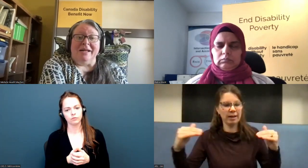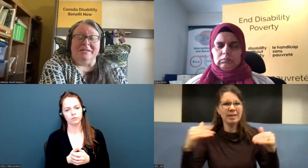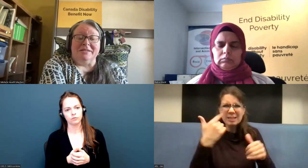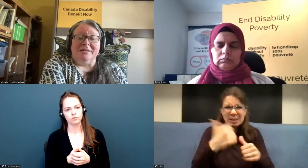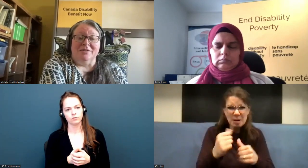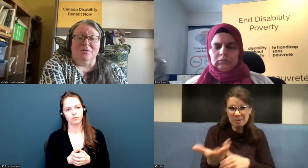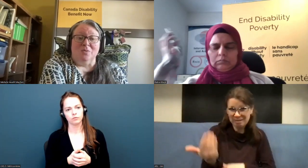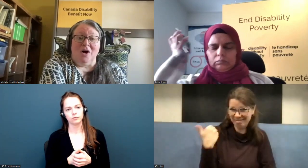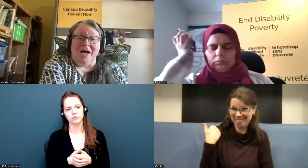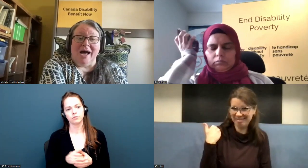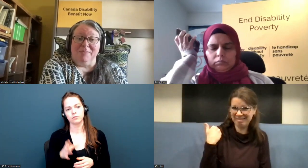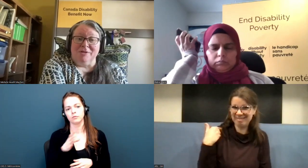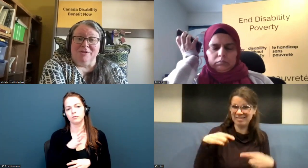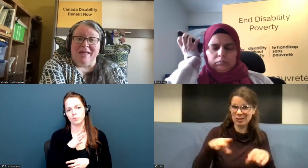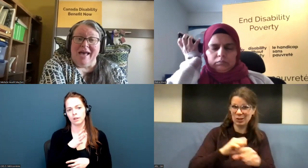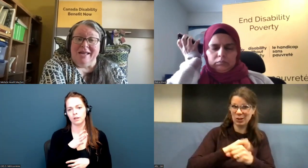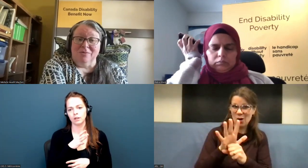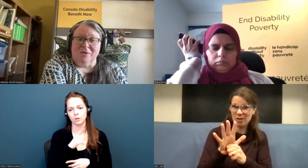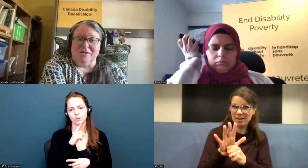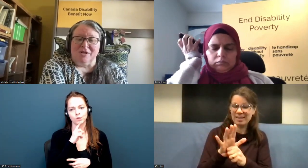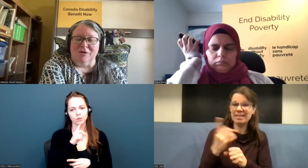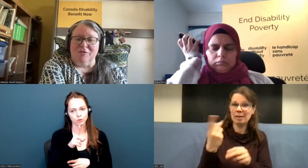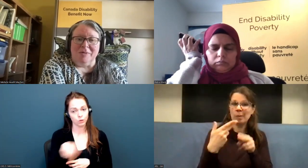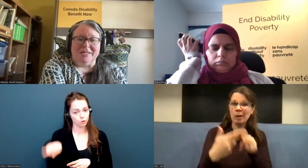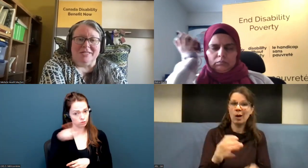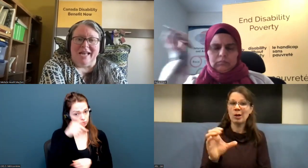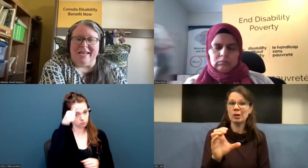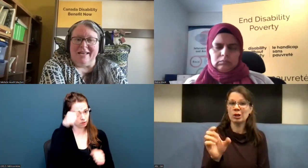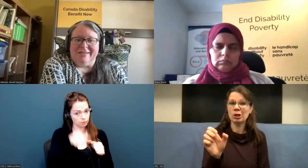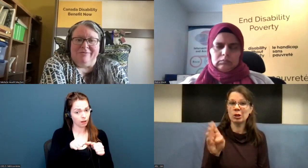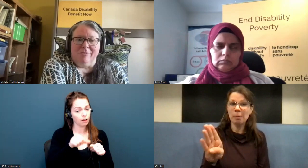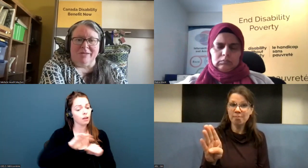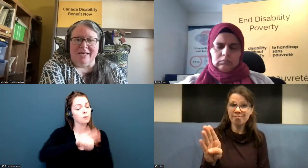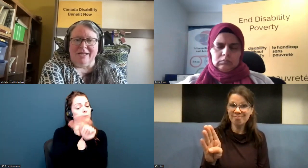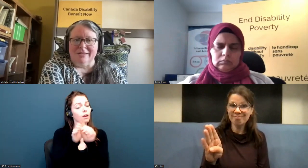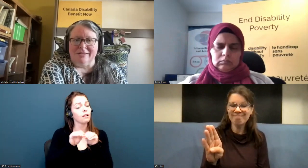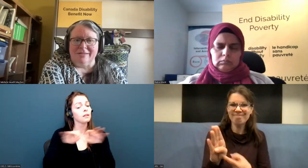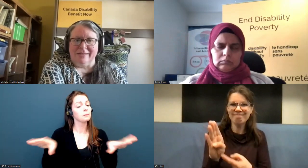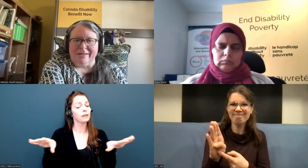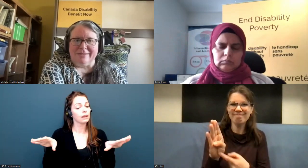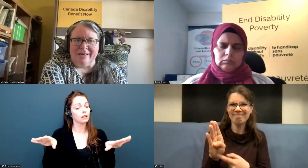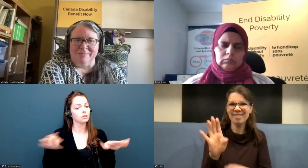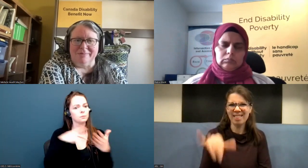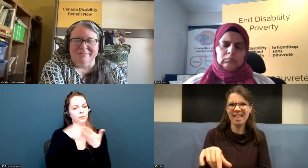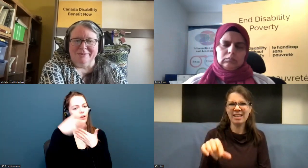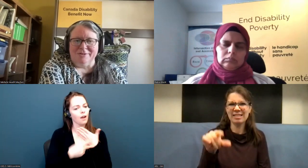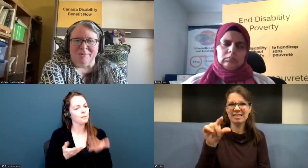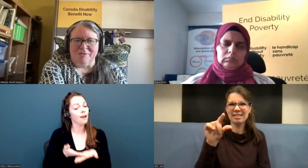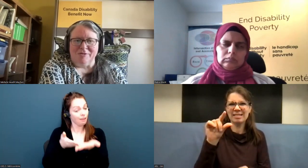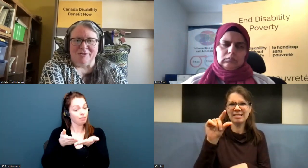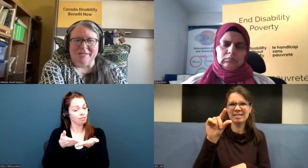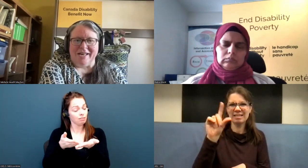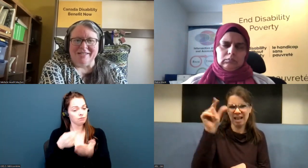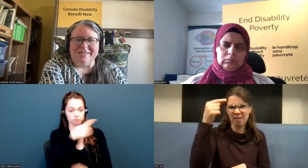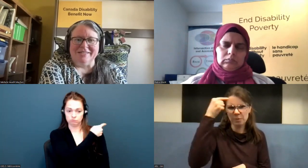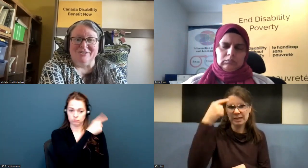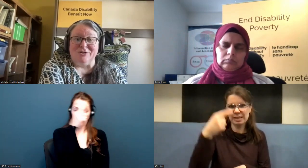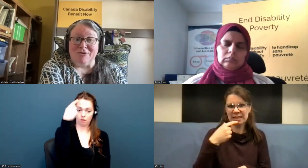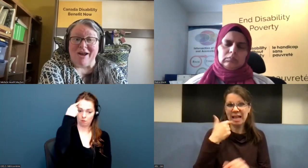AND WHAT HAPPENED THEN IS THE GOVERNMENT SAID EVERYBODY GETS EXCEPT SOME OF US GET $2,000